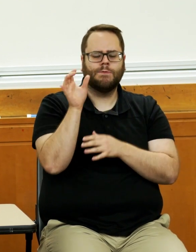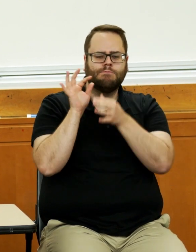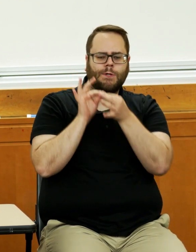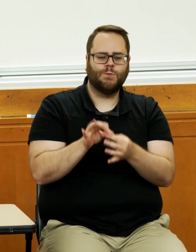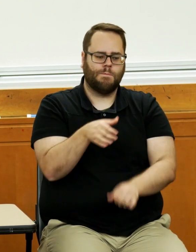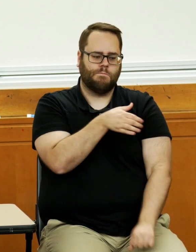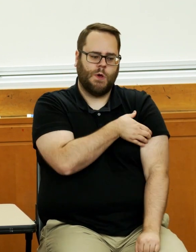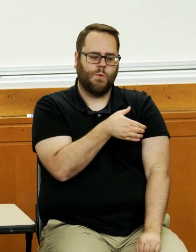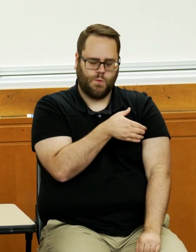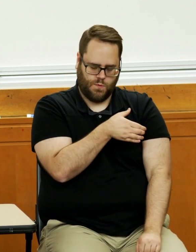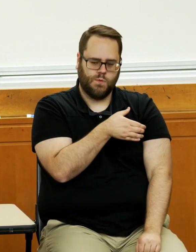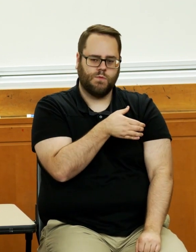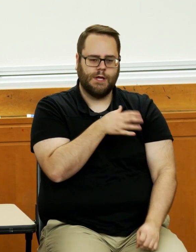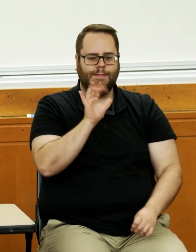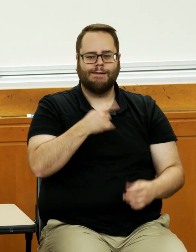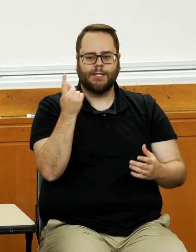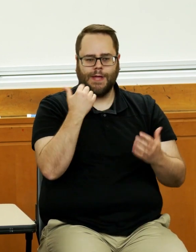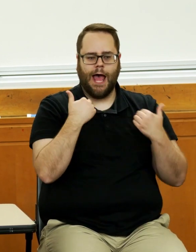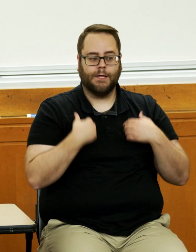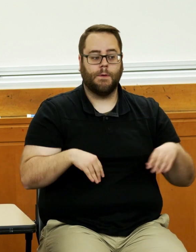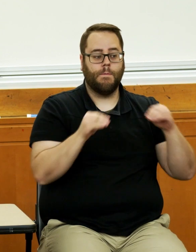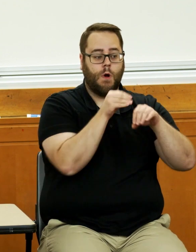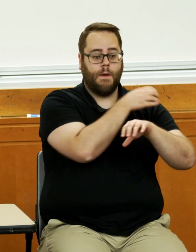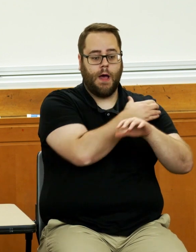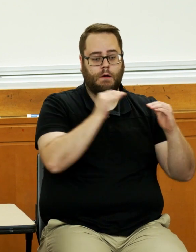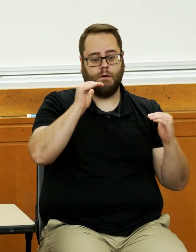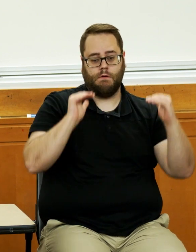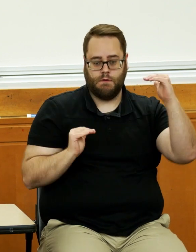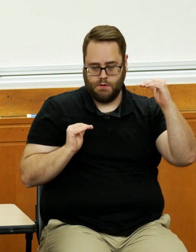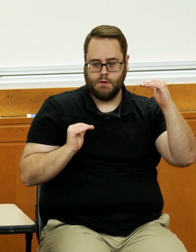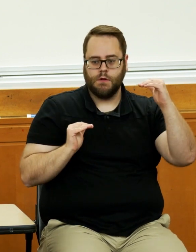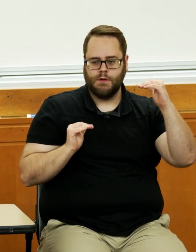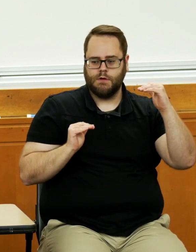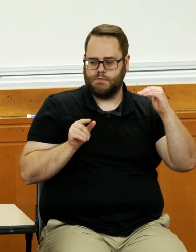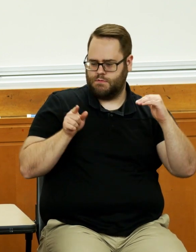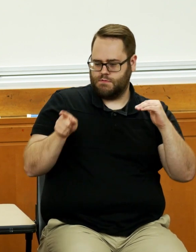power, that is someone who has more power taking a form of expression from someone who has less.